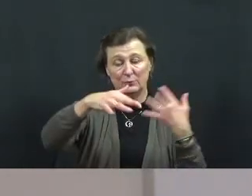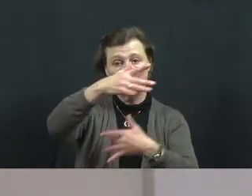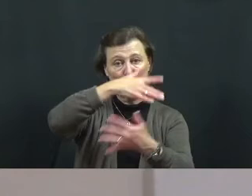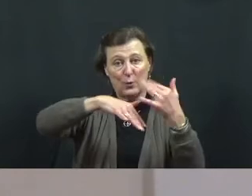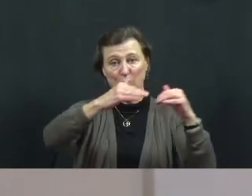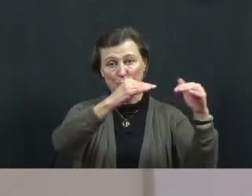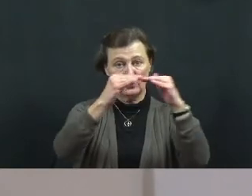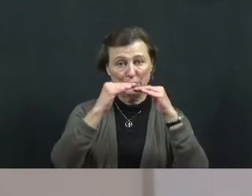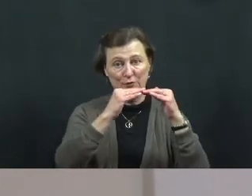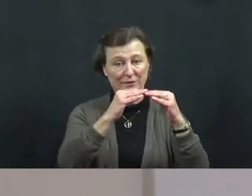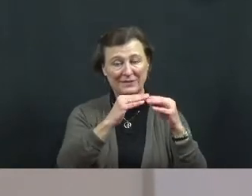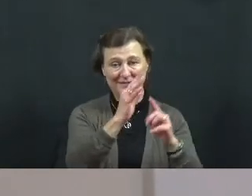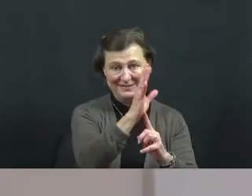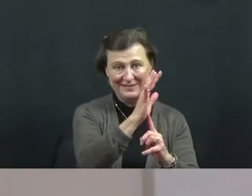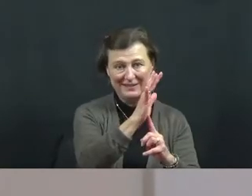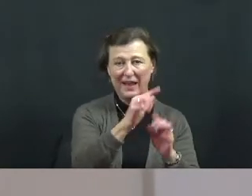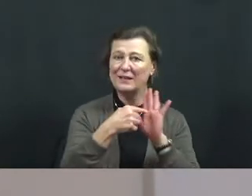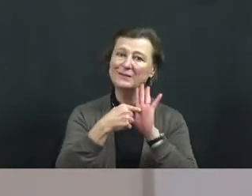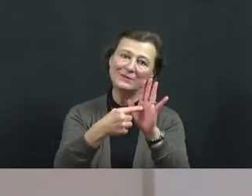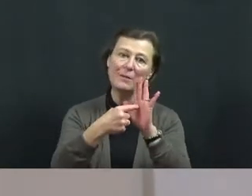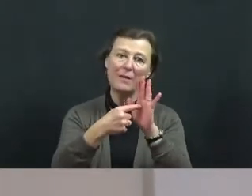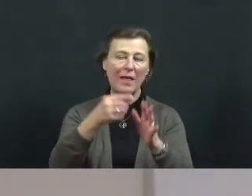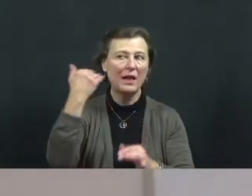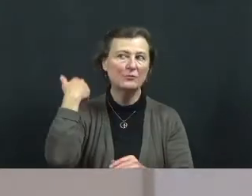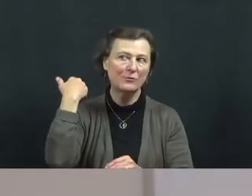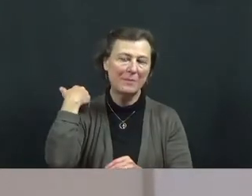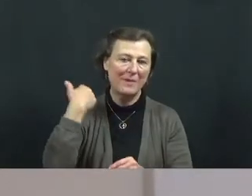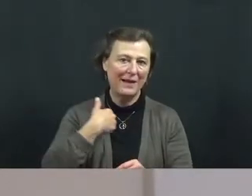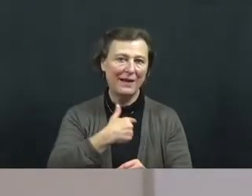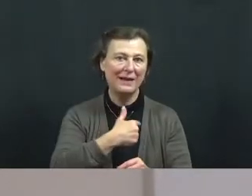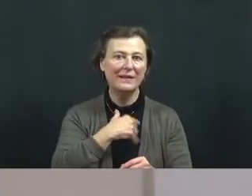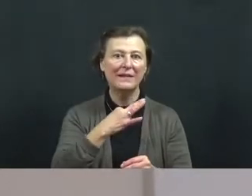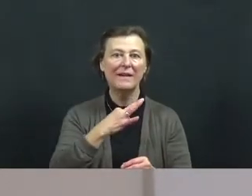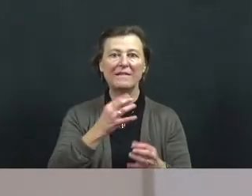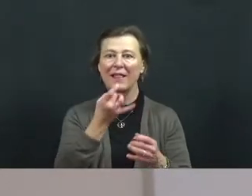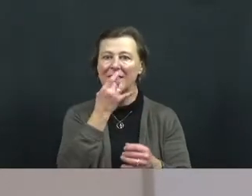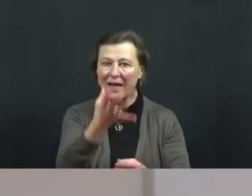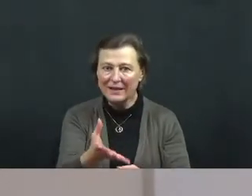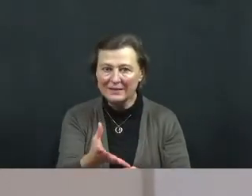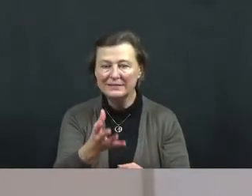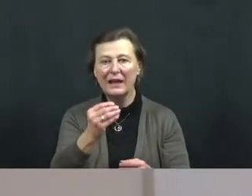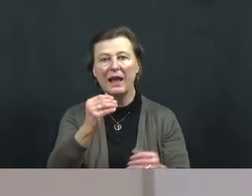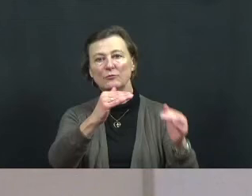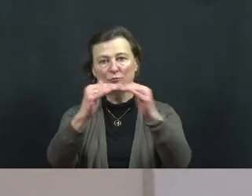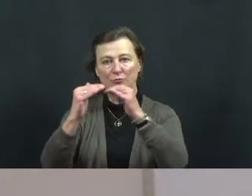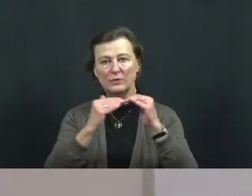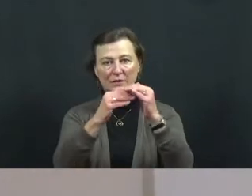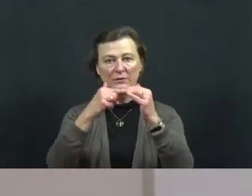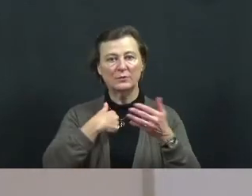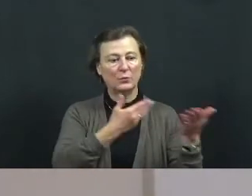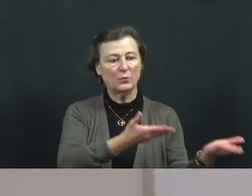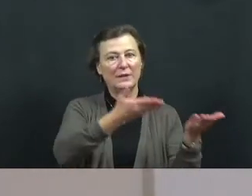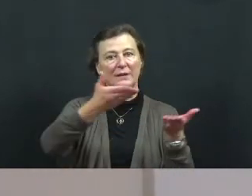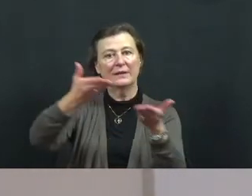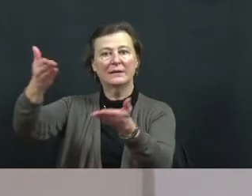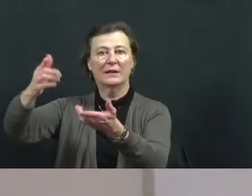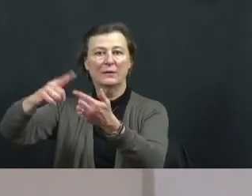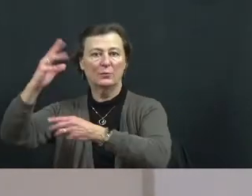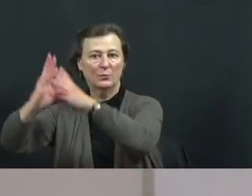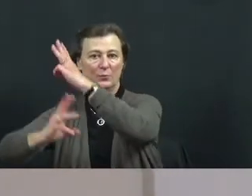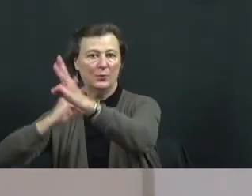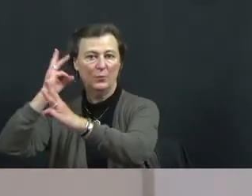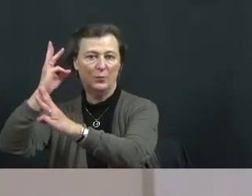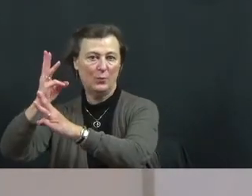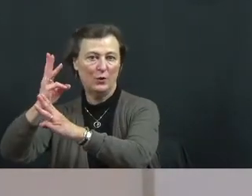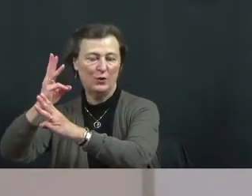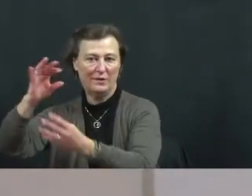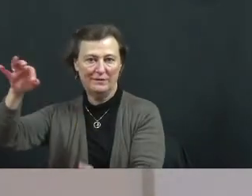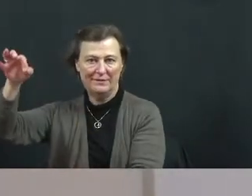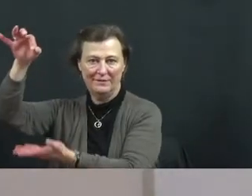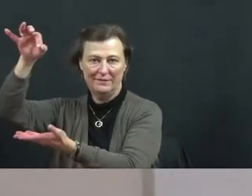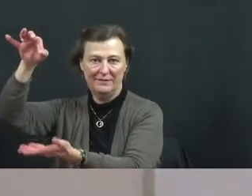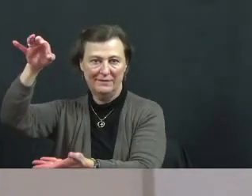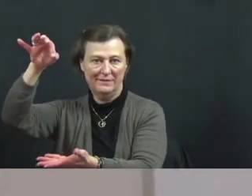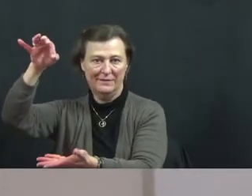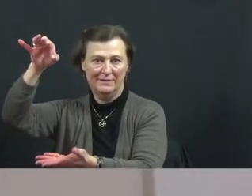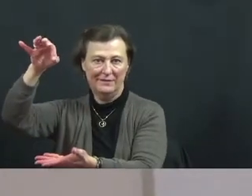of the light and justice we carry out into the world.